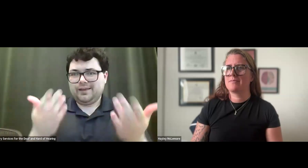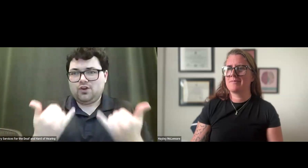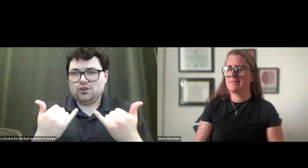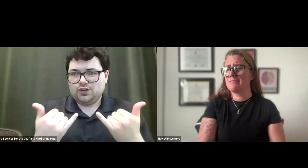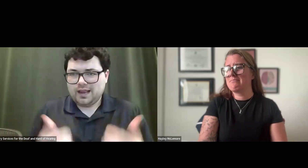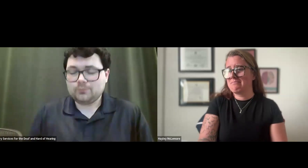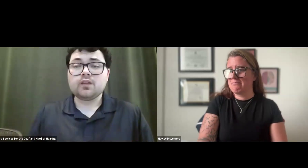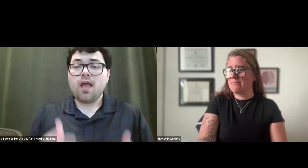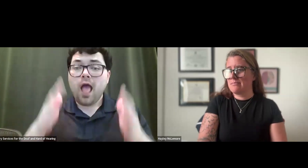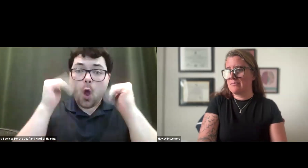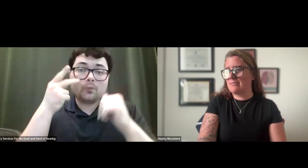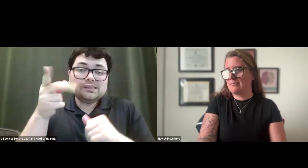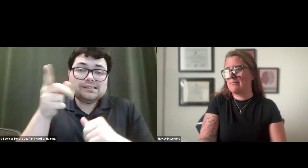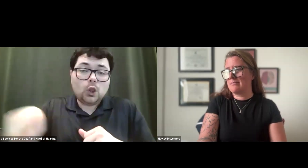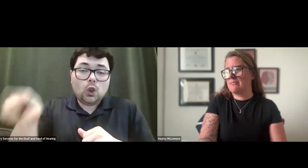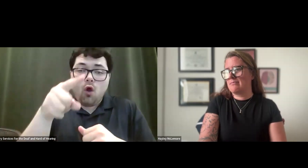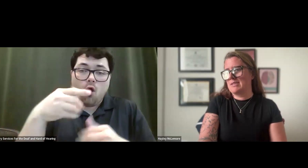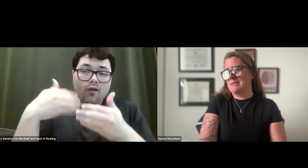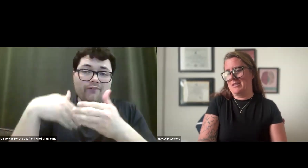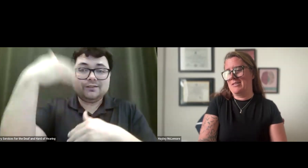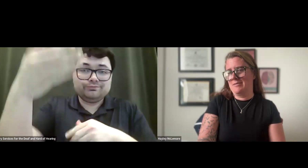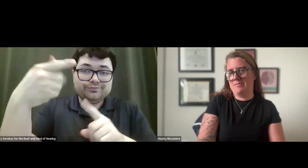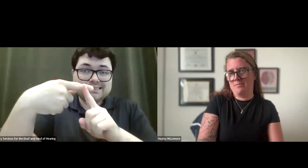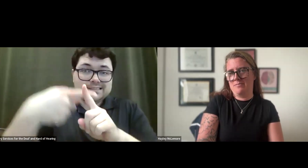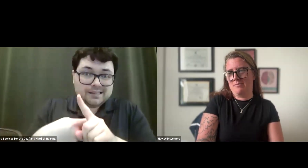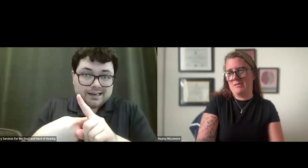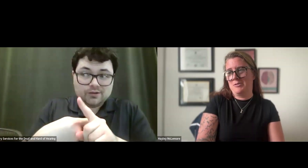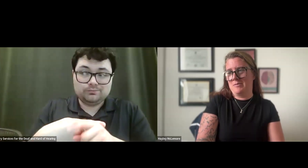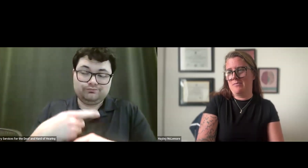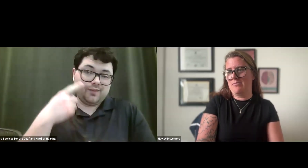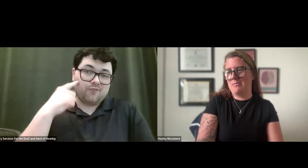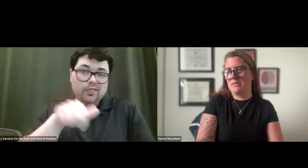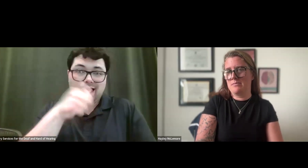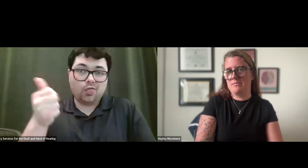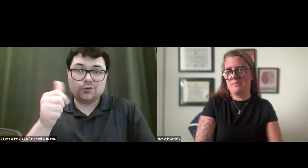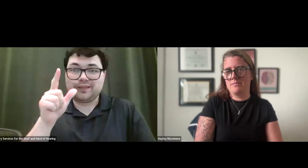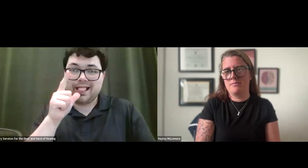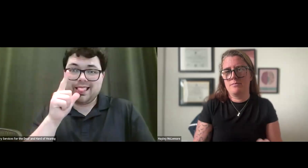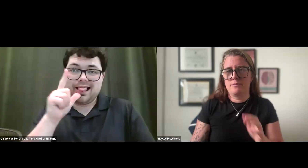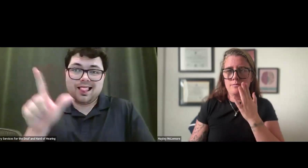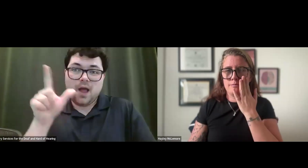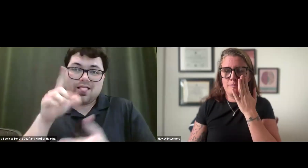and joining us. I hope to see all of you guys at our further events and our next Lunch and Learn.